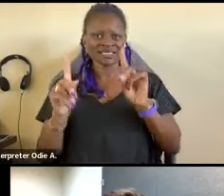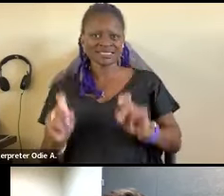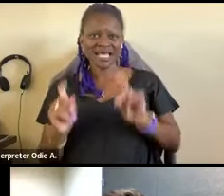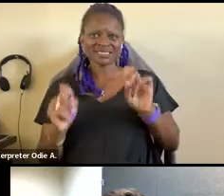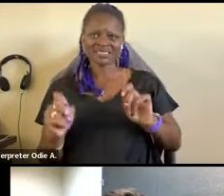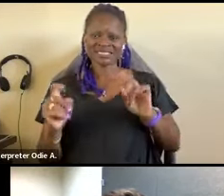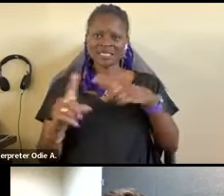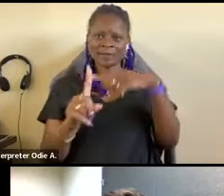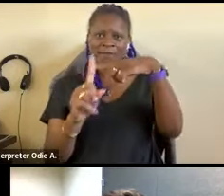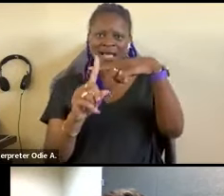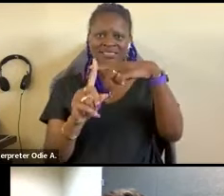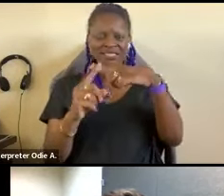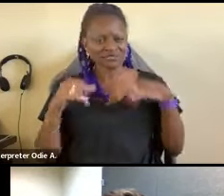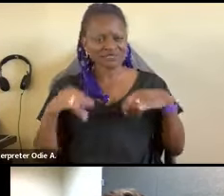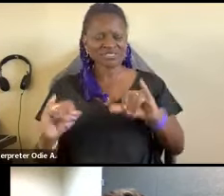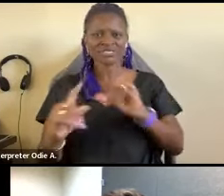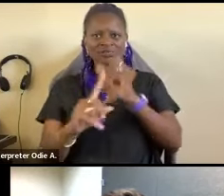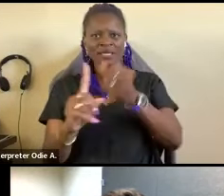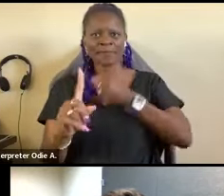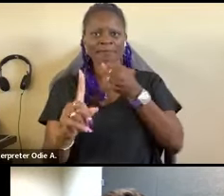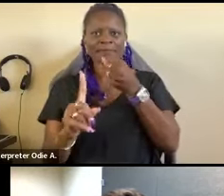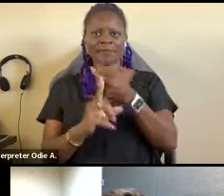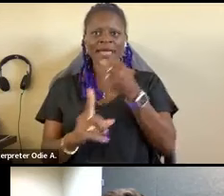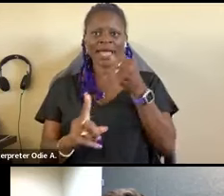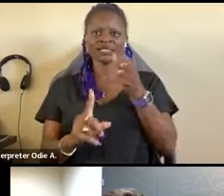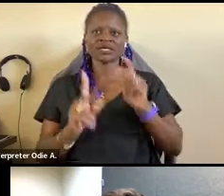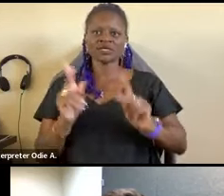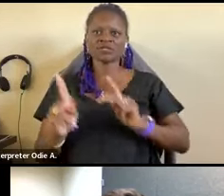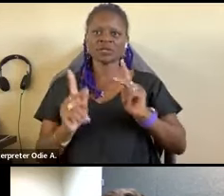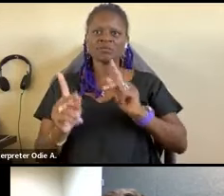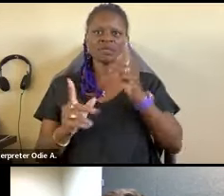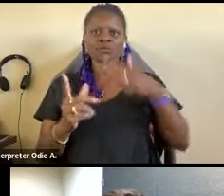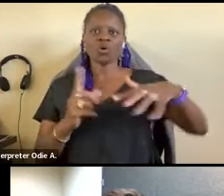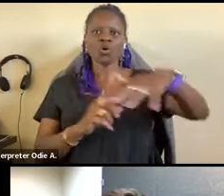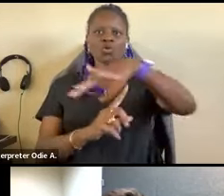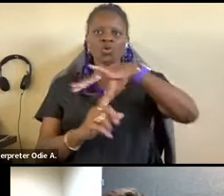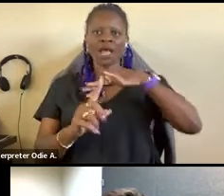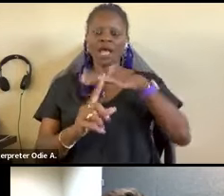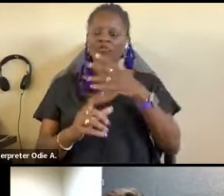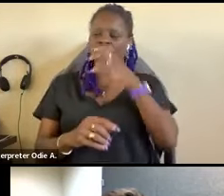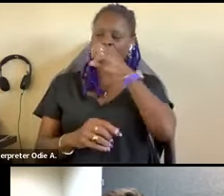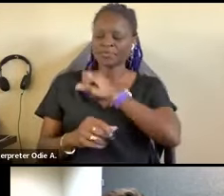of many of our residents as it forces people to miss work, cancel summer plans